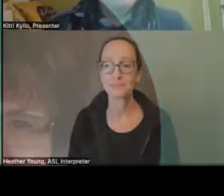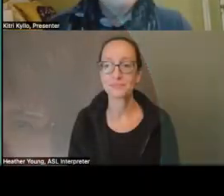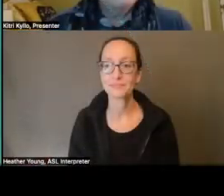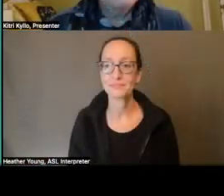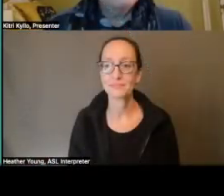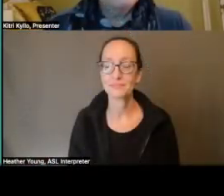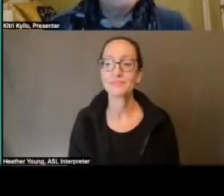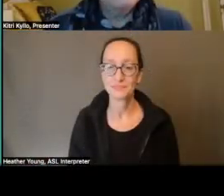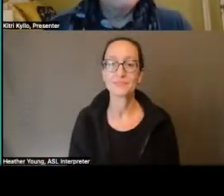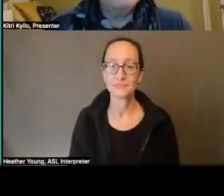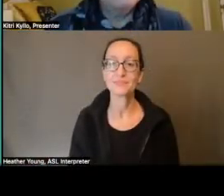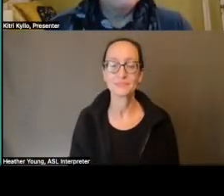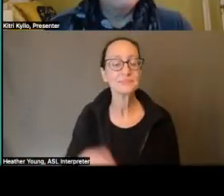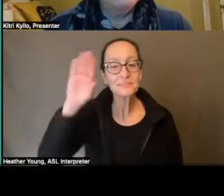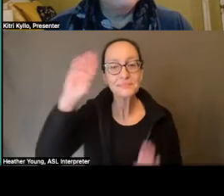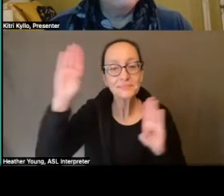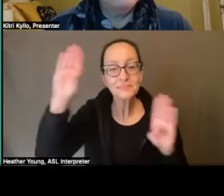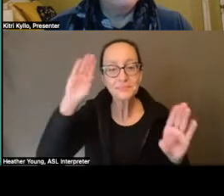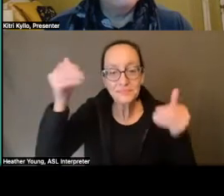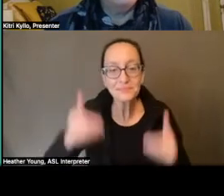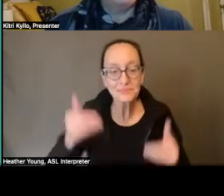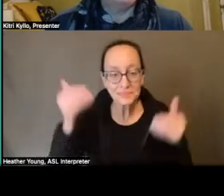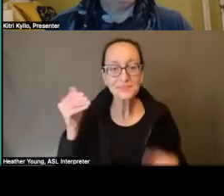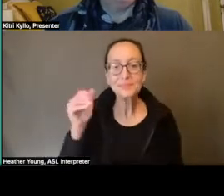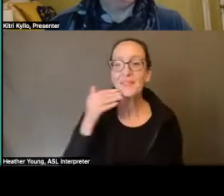Hi everybody, thank you so much for having us today.